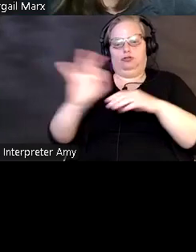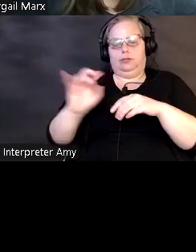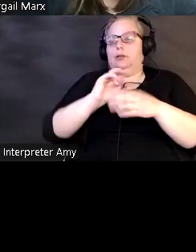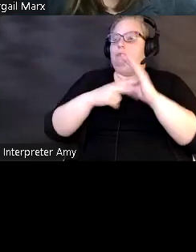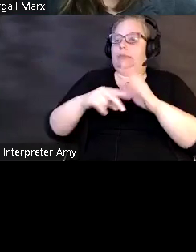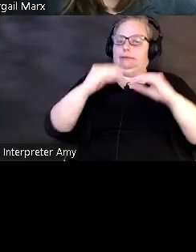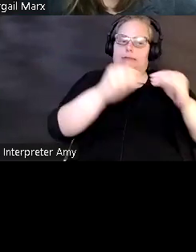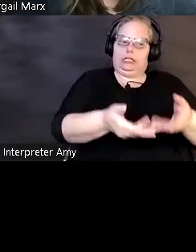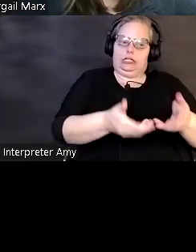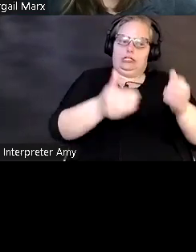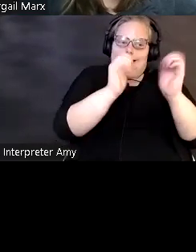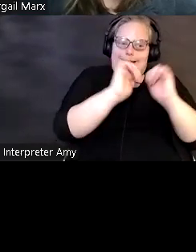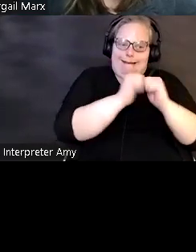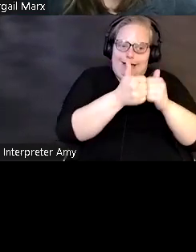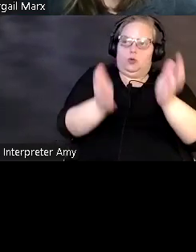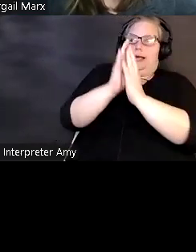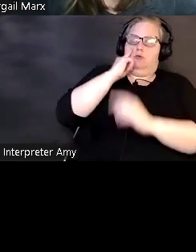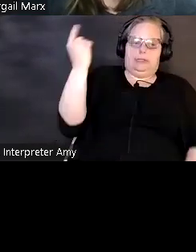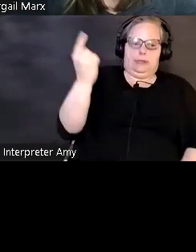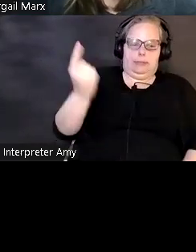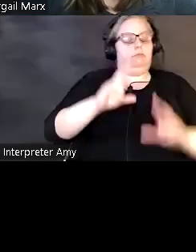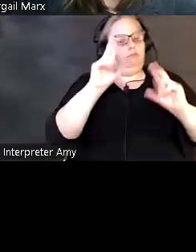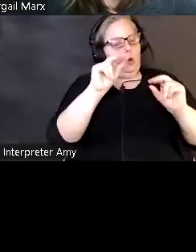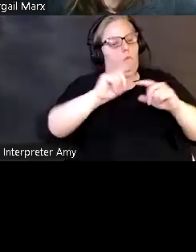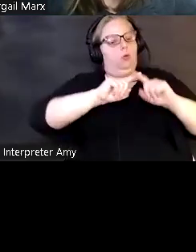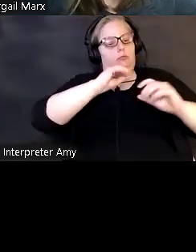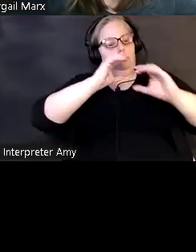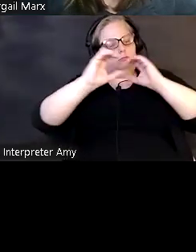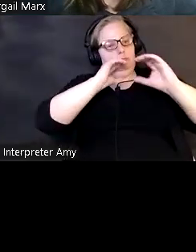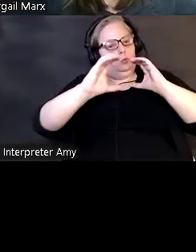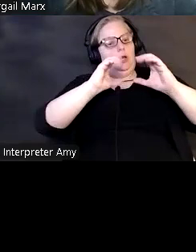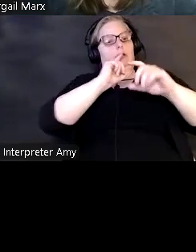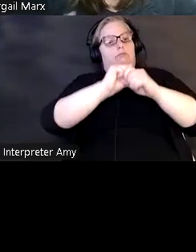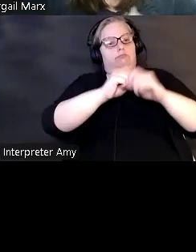not the only thing we communicate about. Being a truly social communicator involves